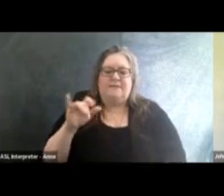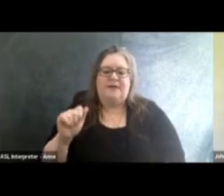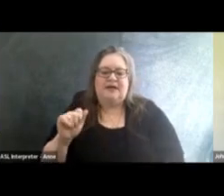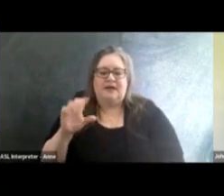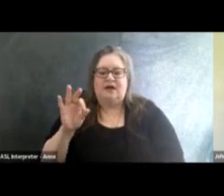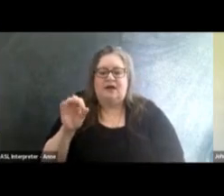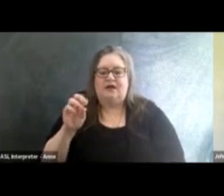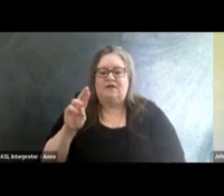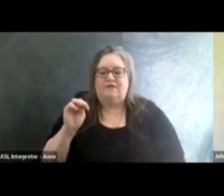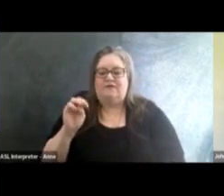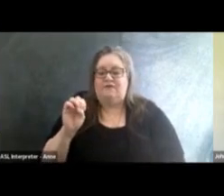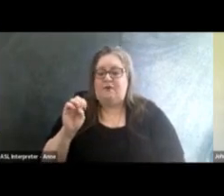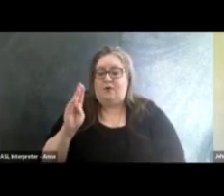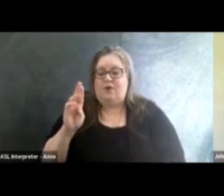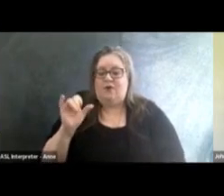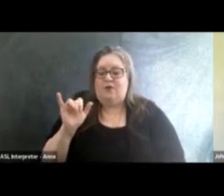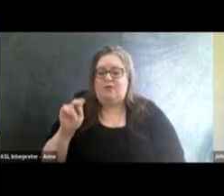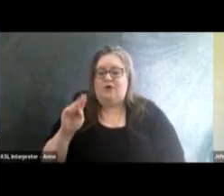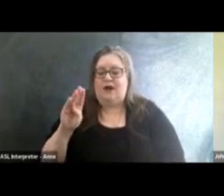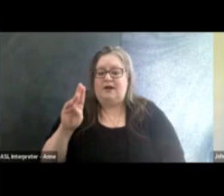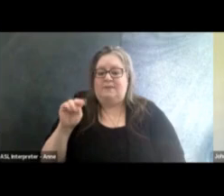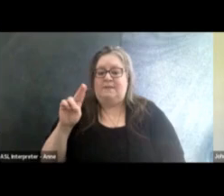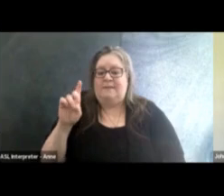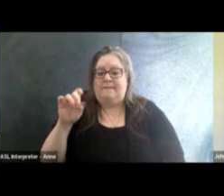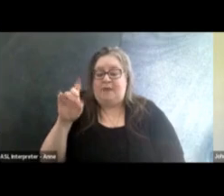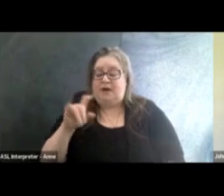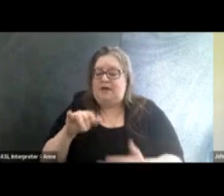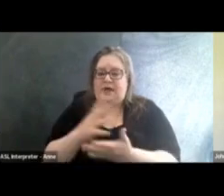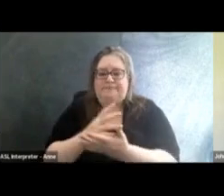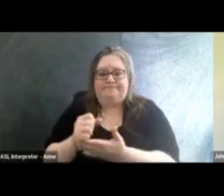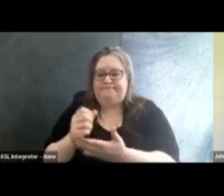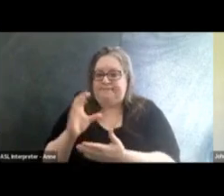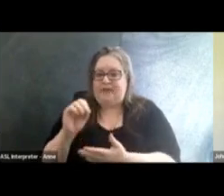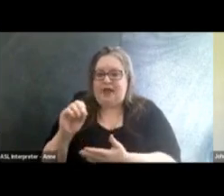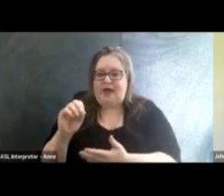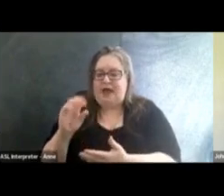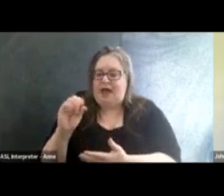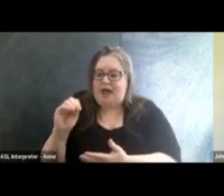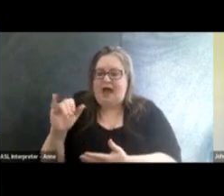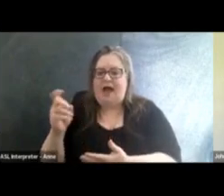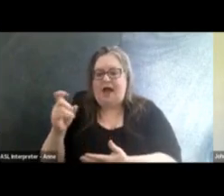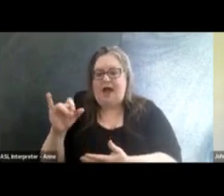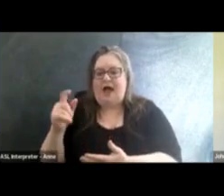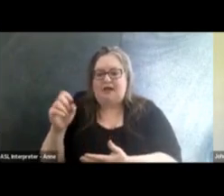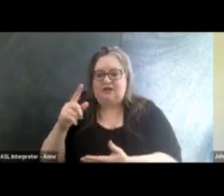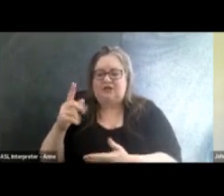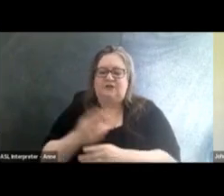being a big user of oxygen and its connections into the frontal areas. So when you think about